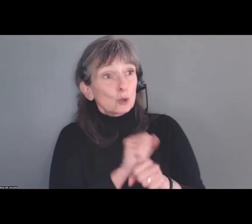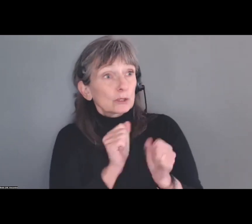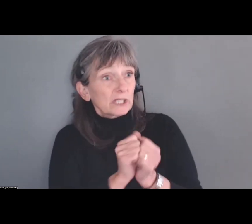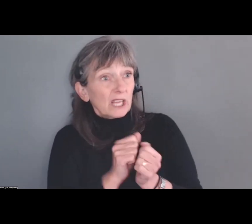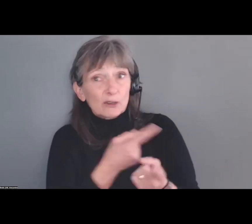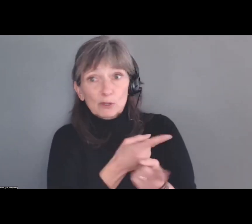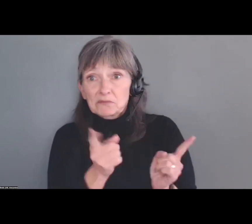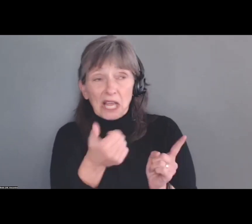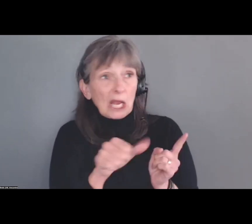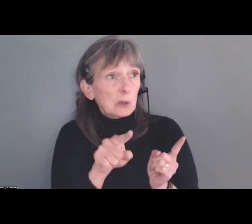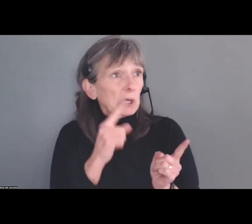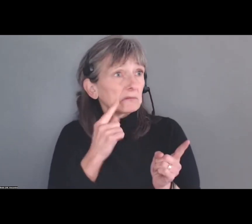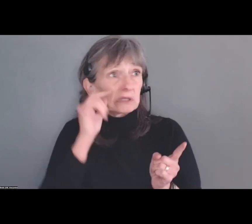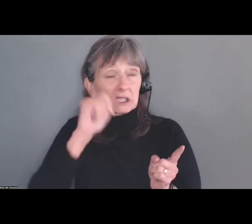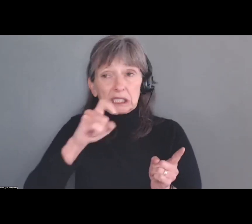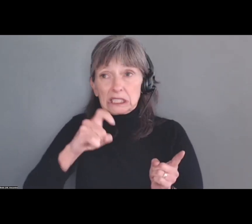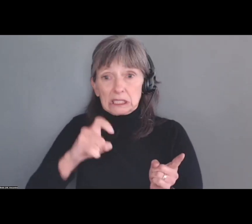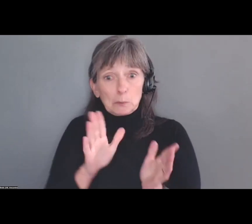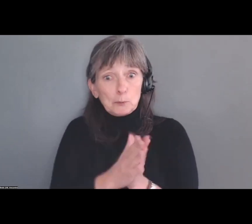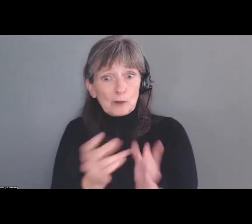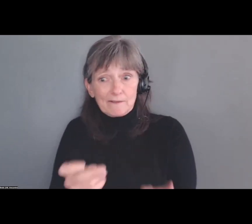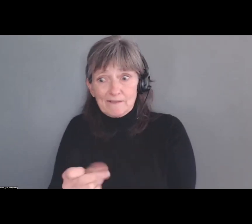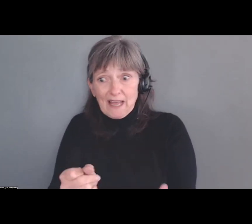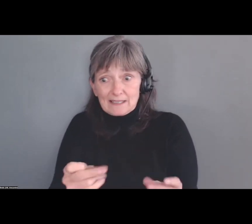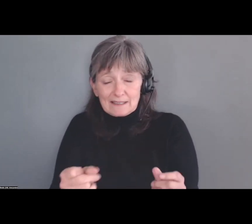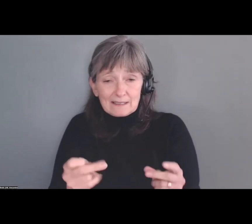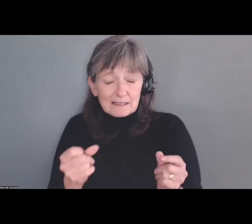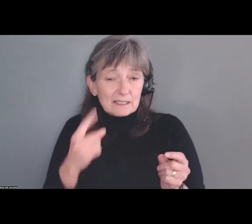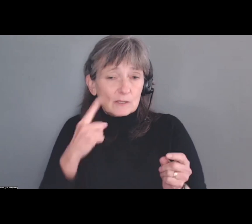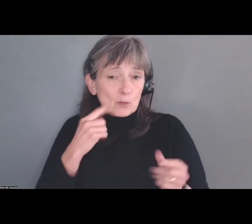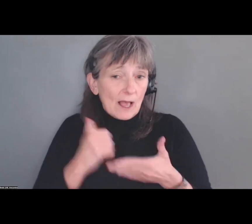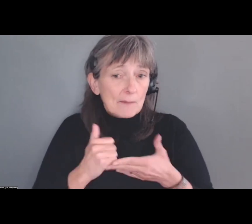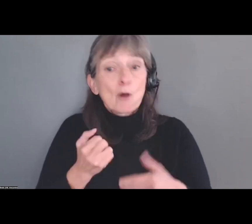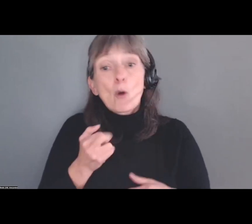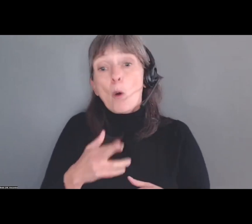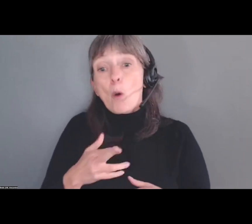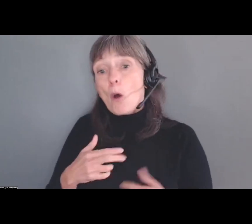"Okay, we need a book quickly or we really love the aspect of collaboration," because